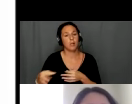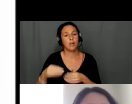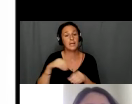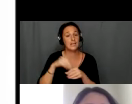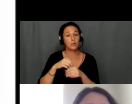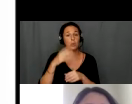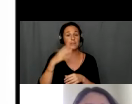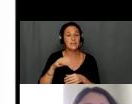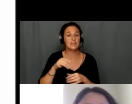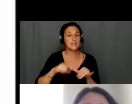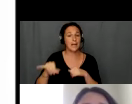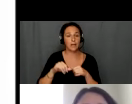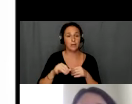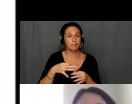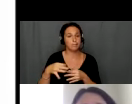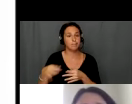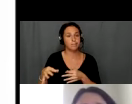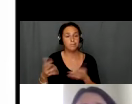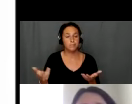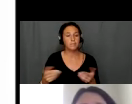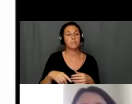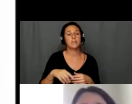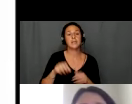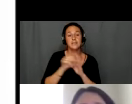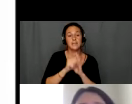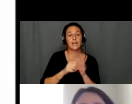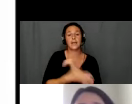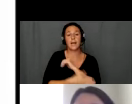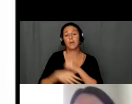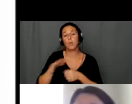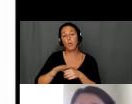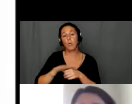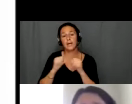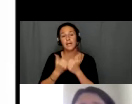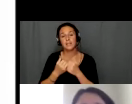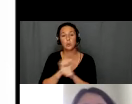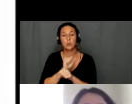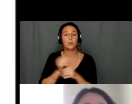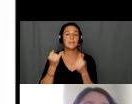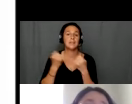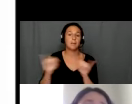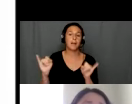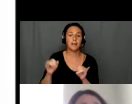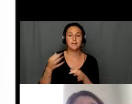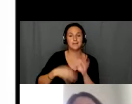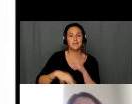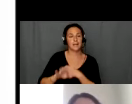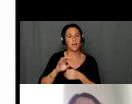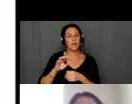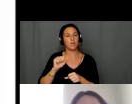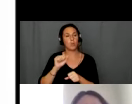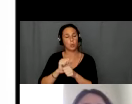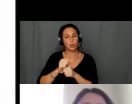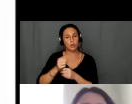and we have found state county and local agencies are working independently rather than working with one another.